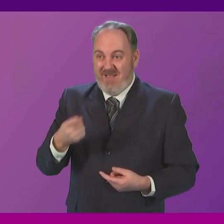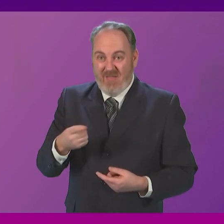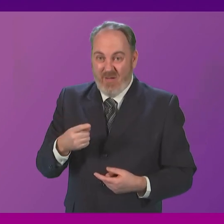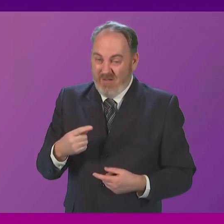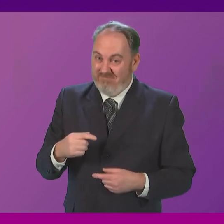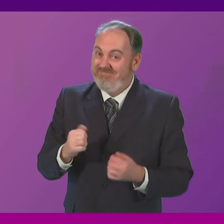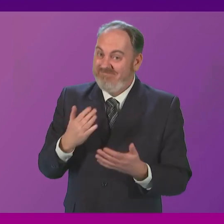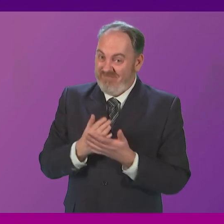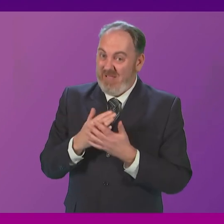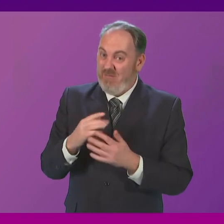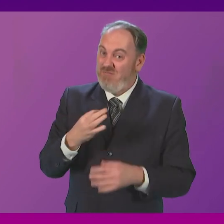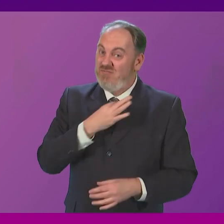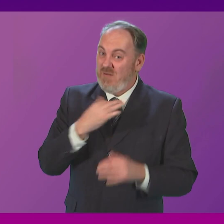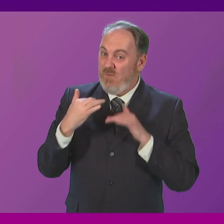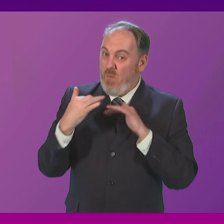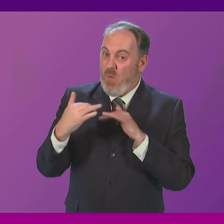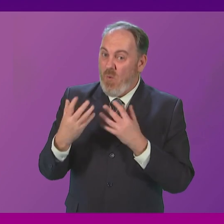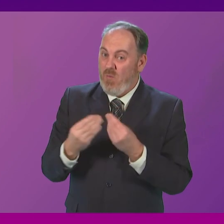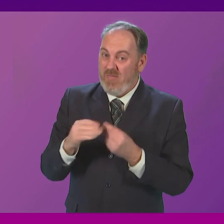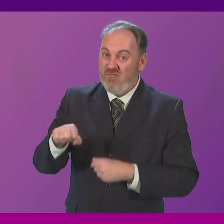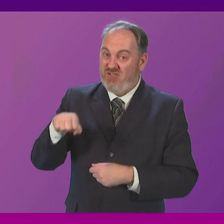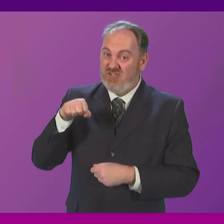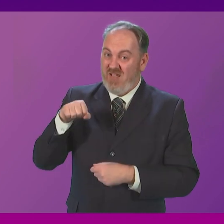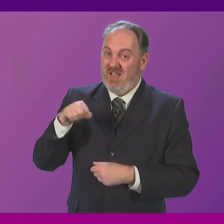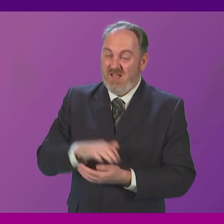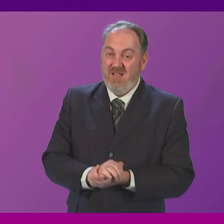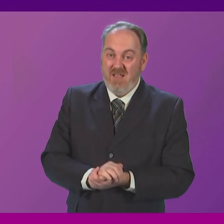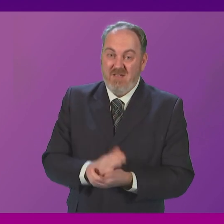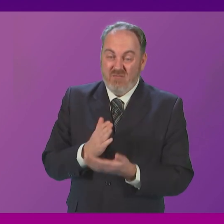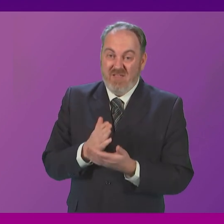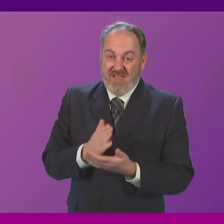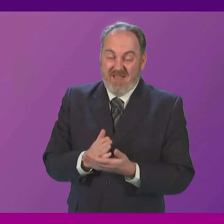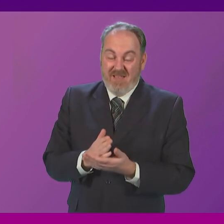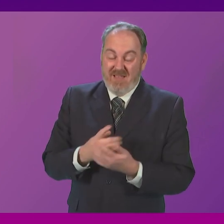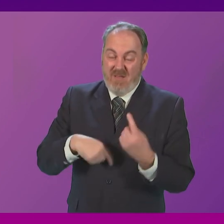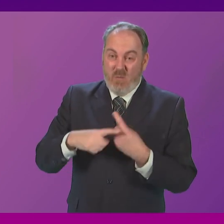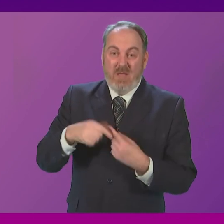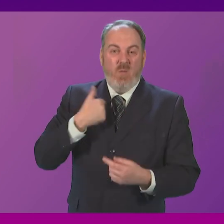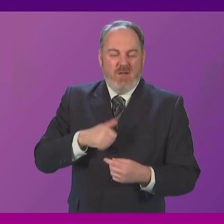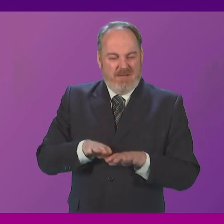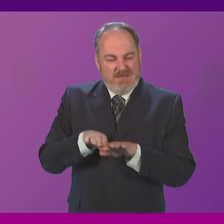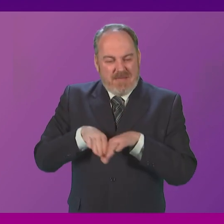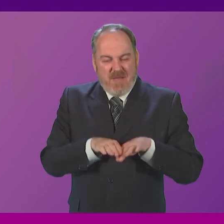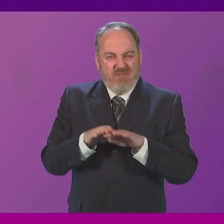Those challenges demand a new politics of hope and of democratic reform, and of common